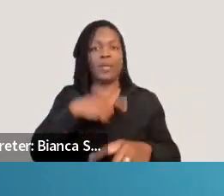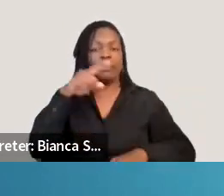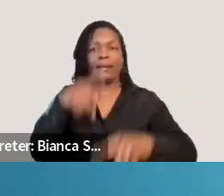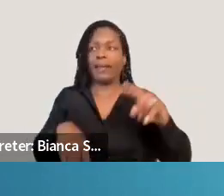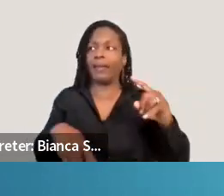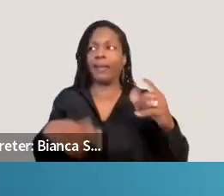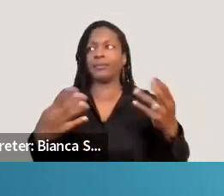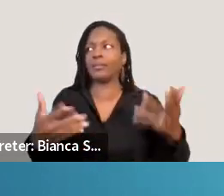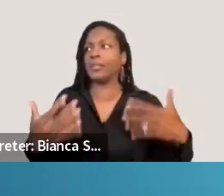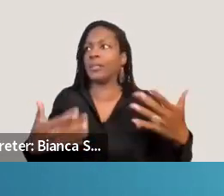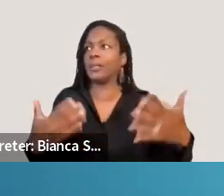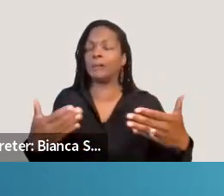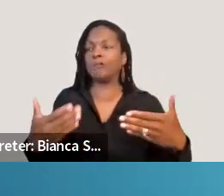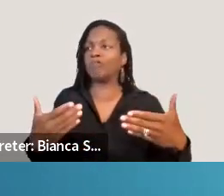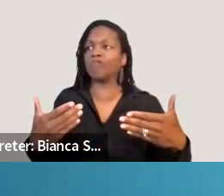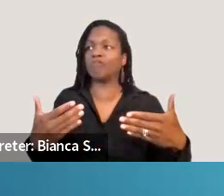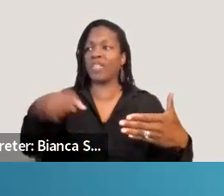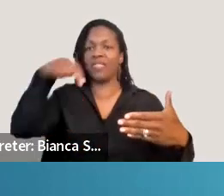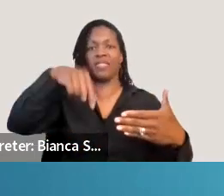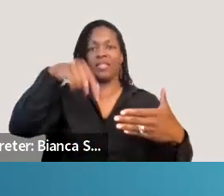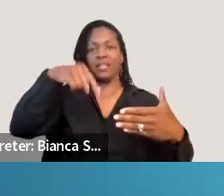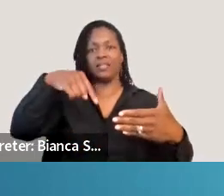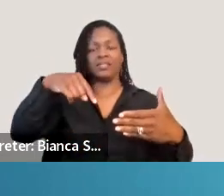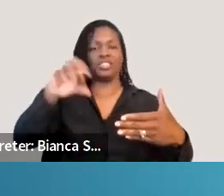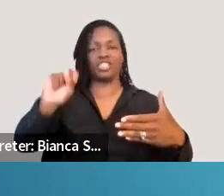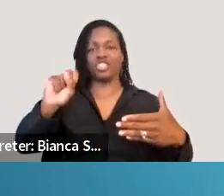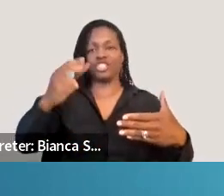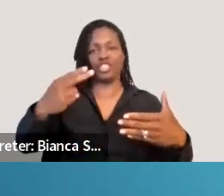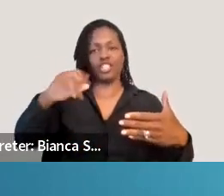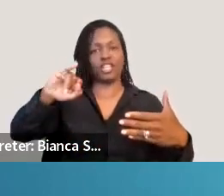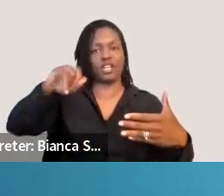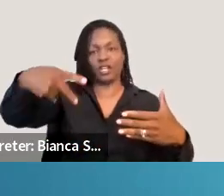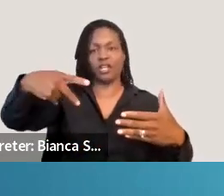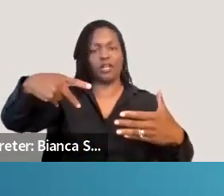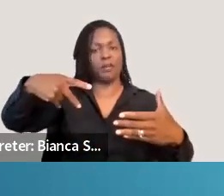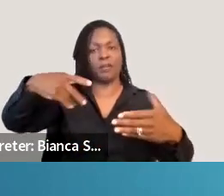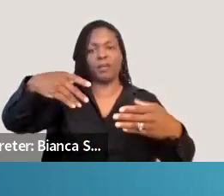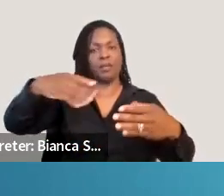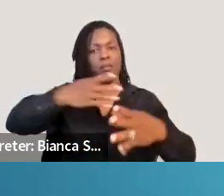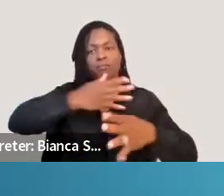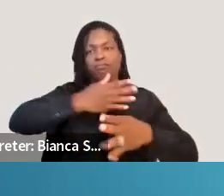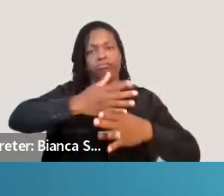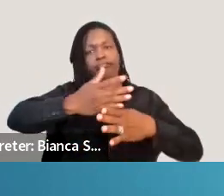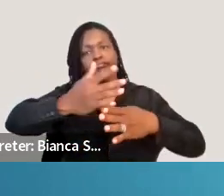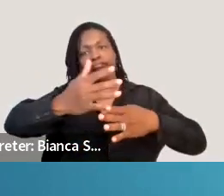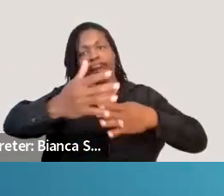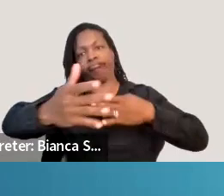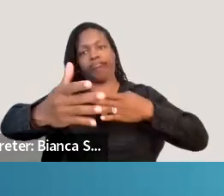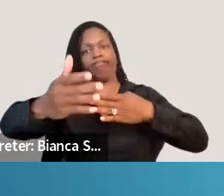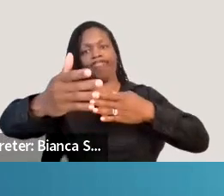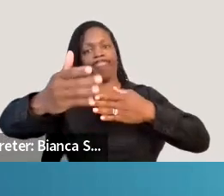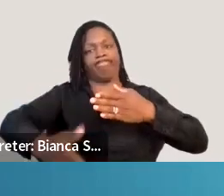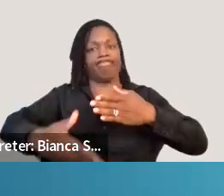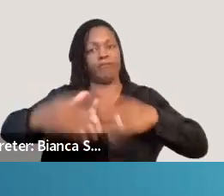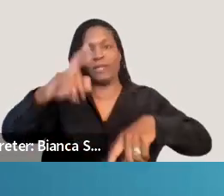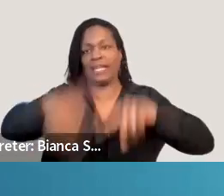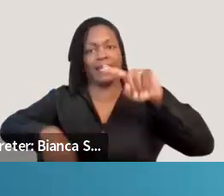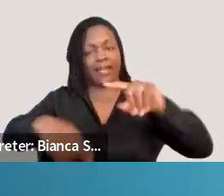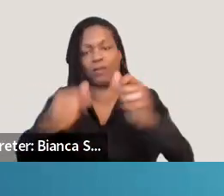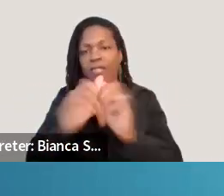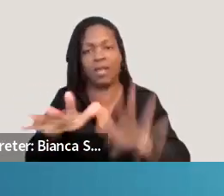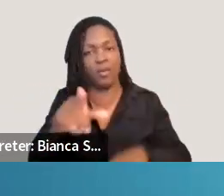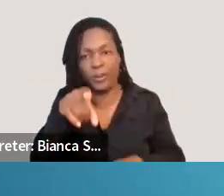So we welcome you all to join us if you would like, we would love for you all to connect with us.